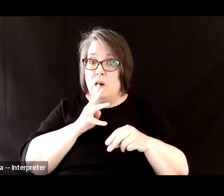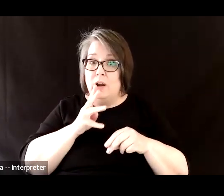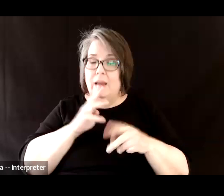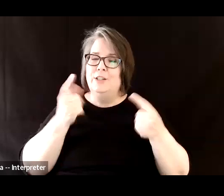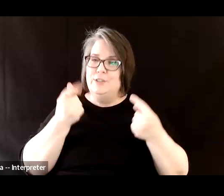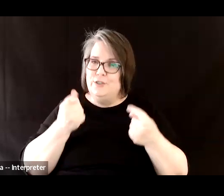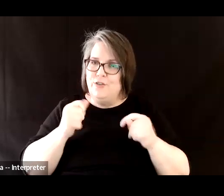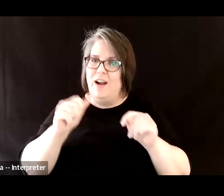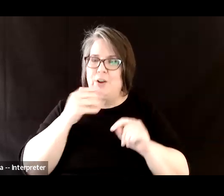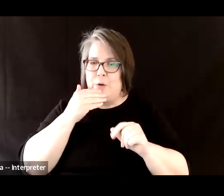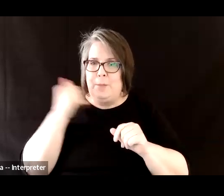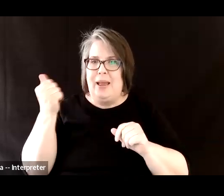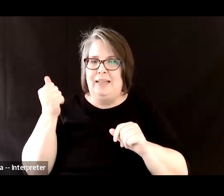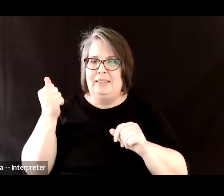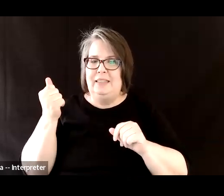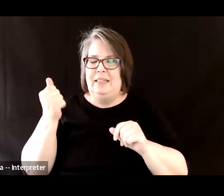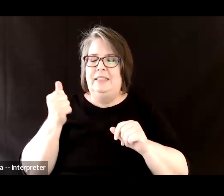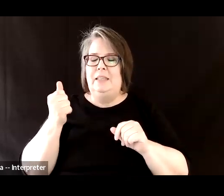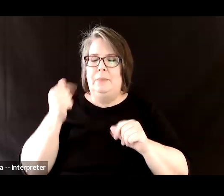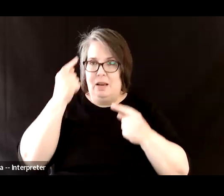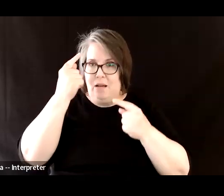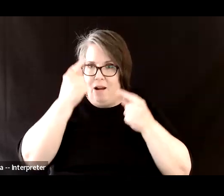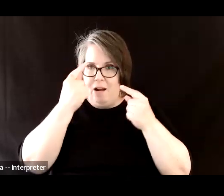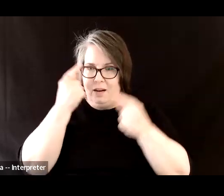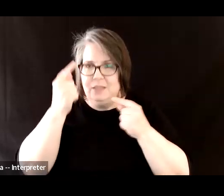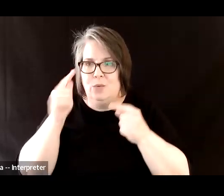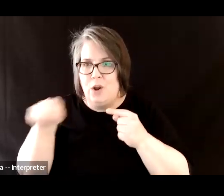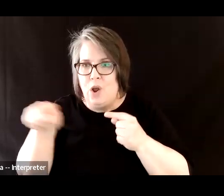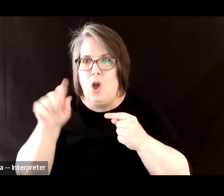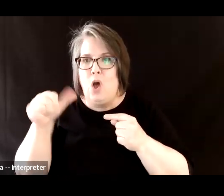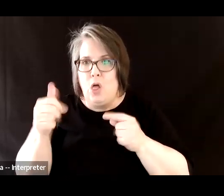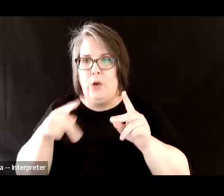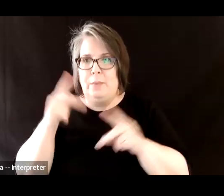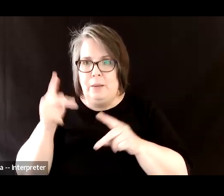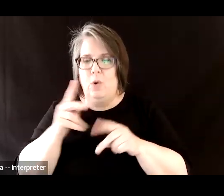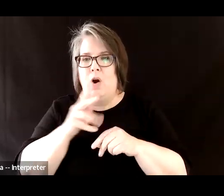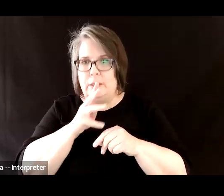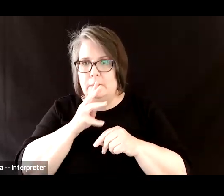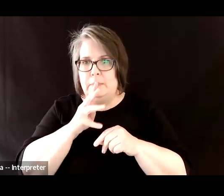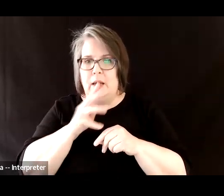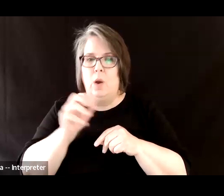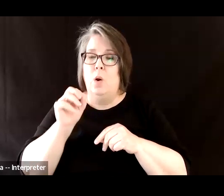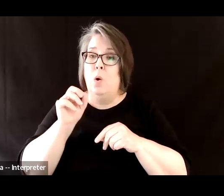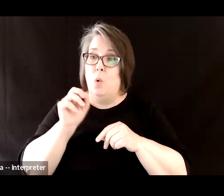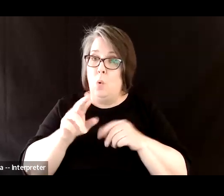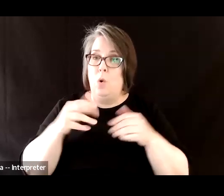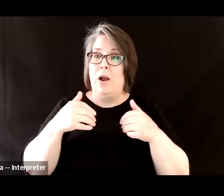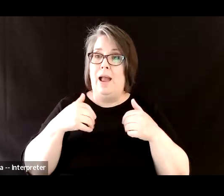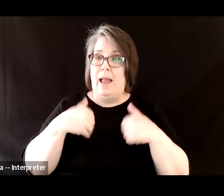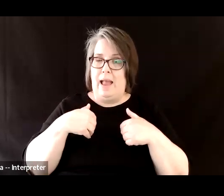try your best to be very cognizant of when other people are speaking. Or have a facilitator, a